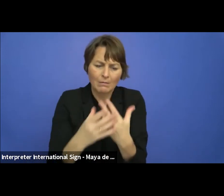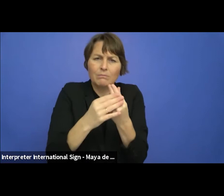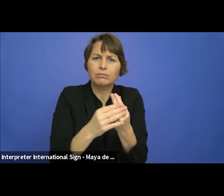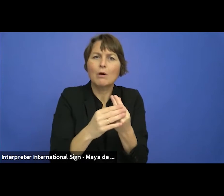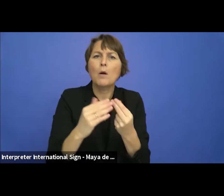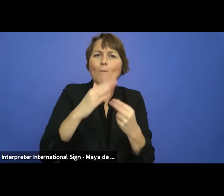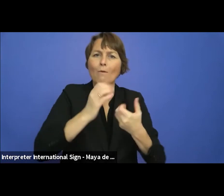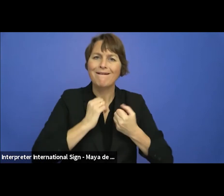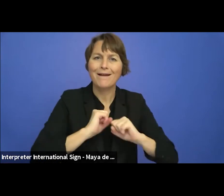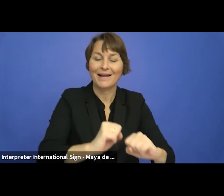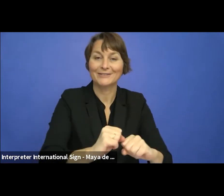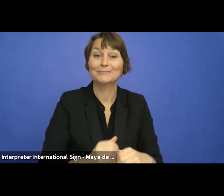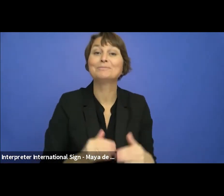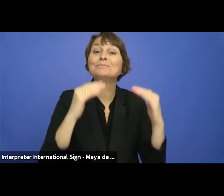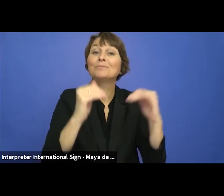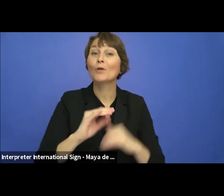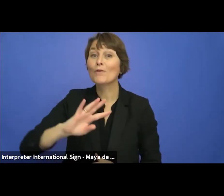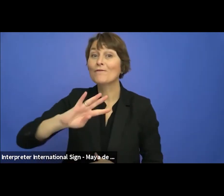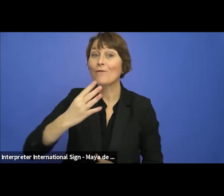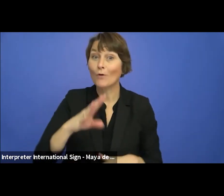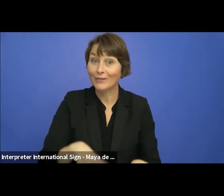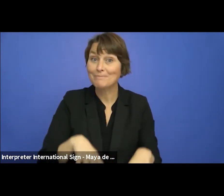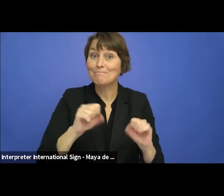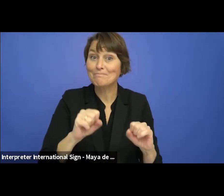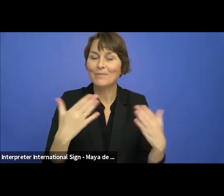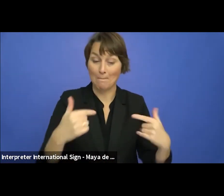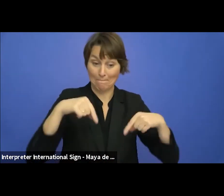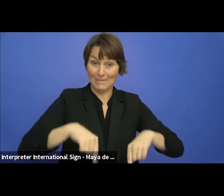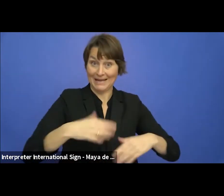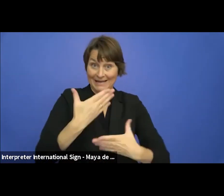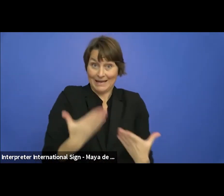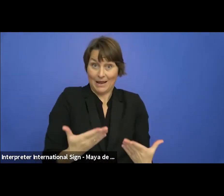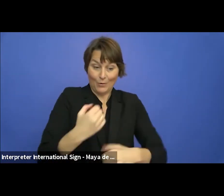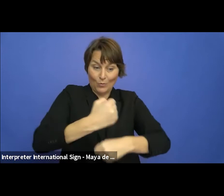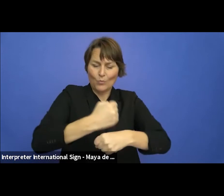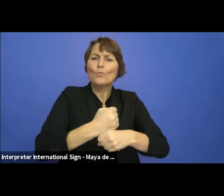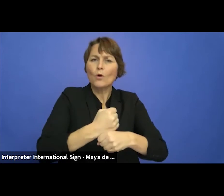would like to raise with you is my current work with the Committee of the Regions. Let's think